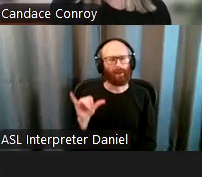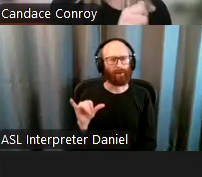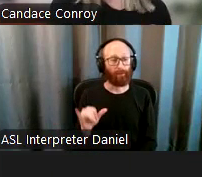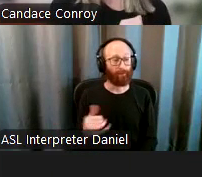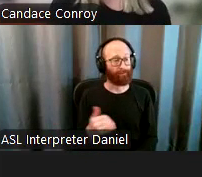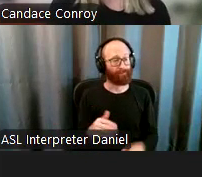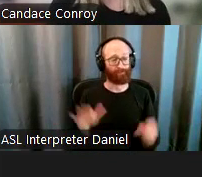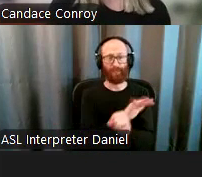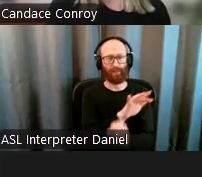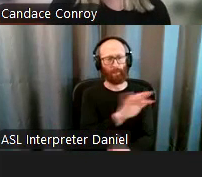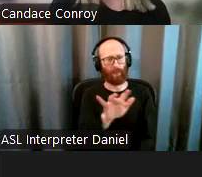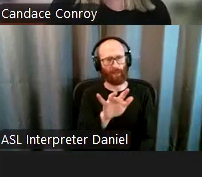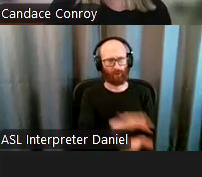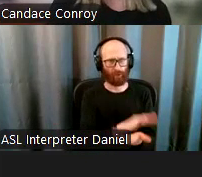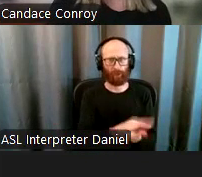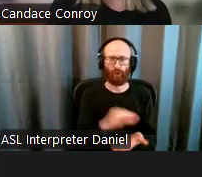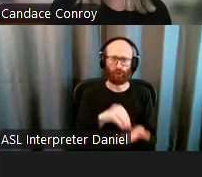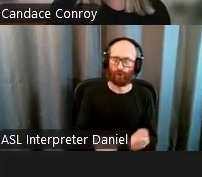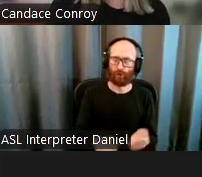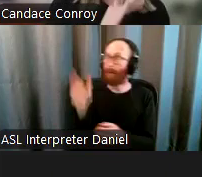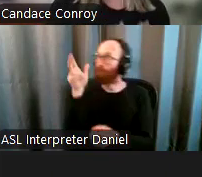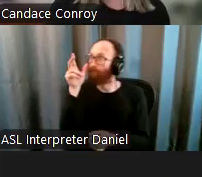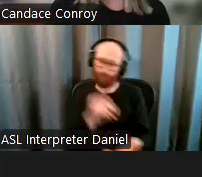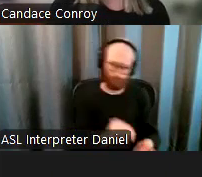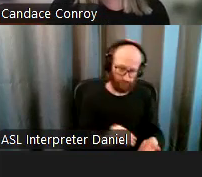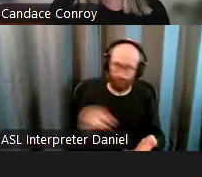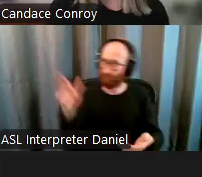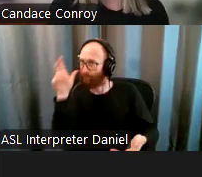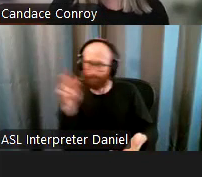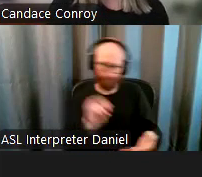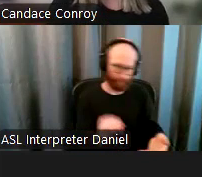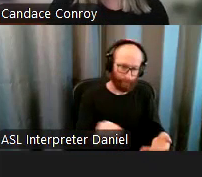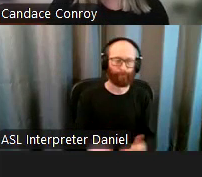for students to follow along with their instructor. A third layer of instruction